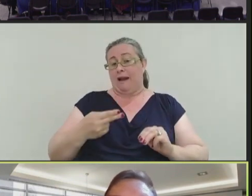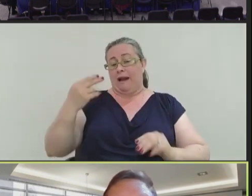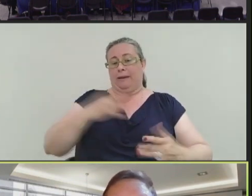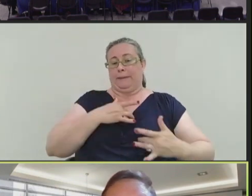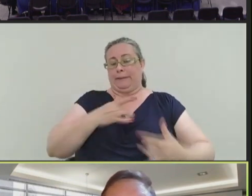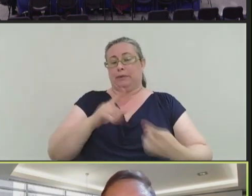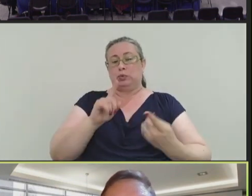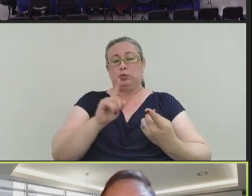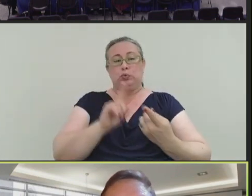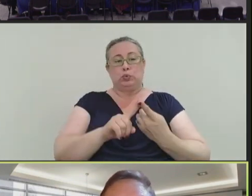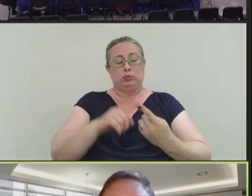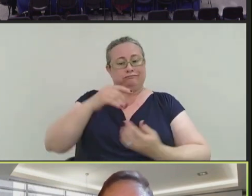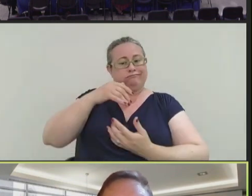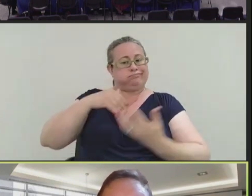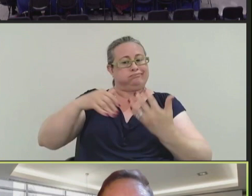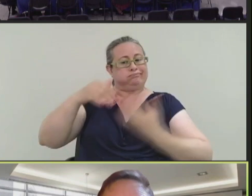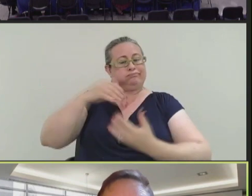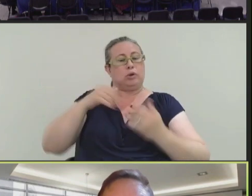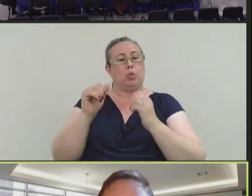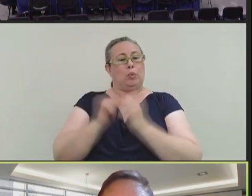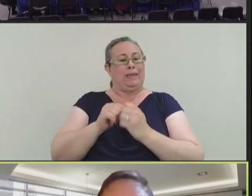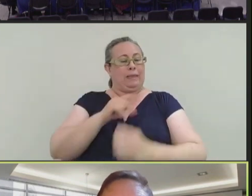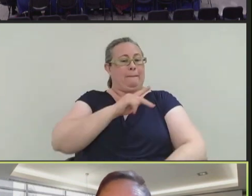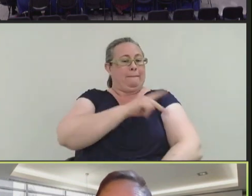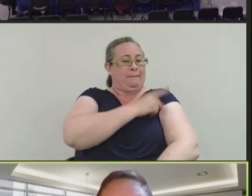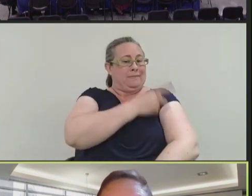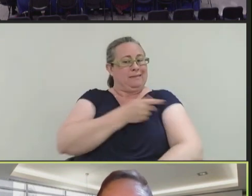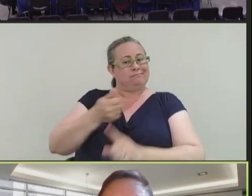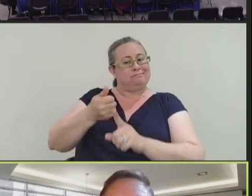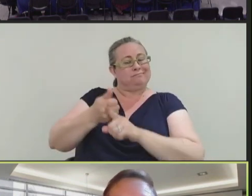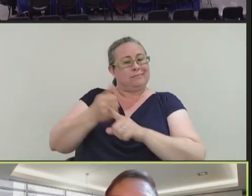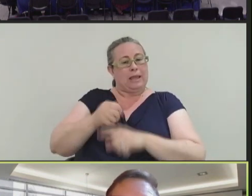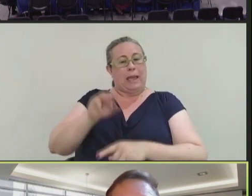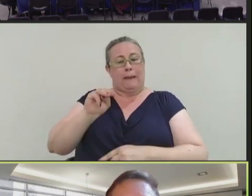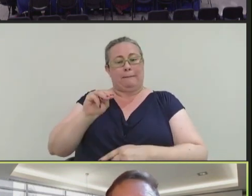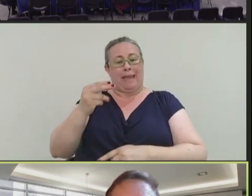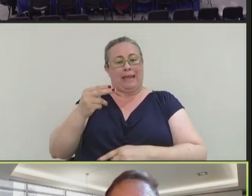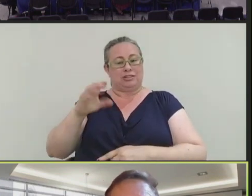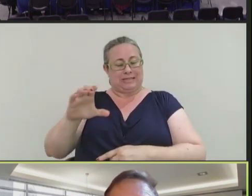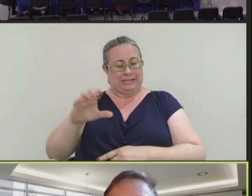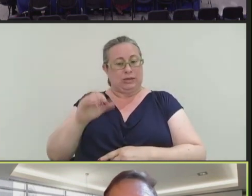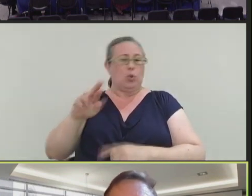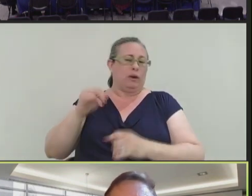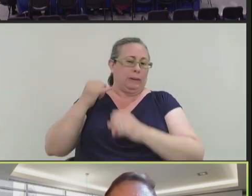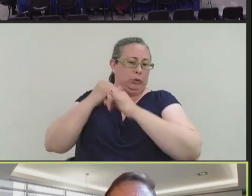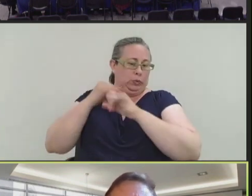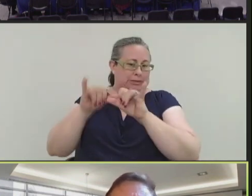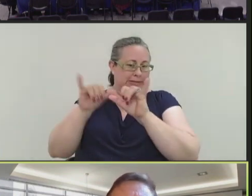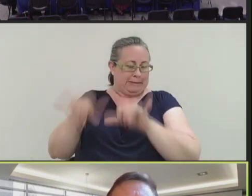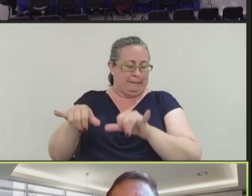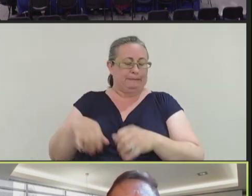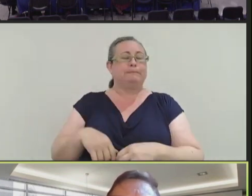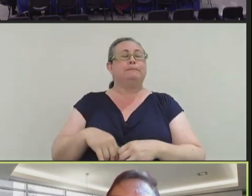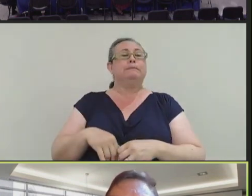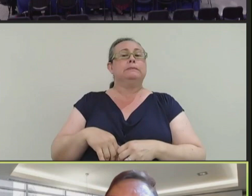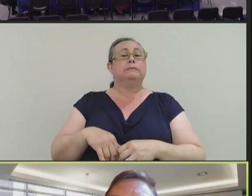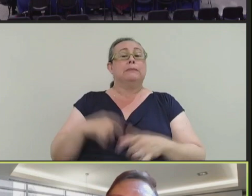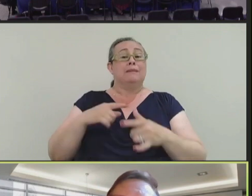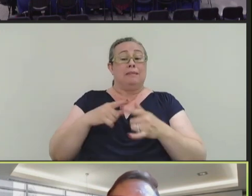of interacting with the patient's own MHC or immune system. And then from there,